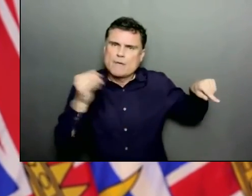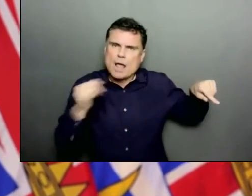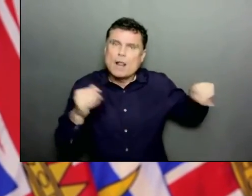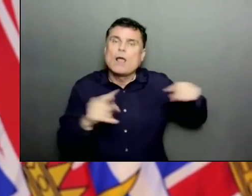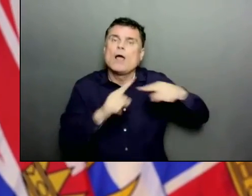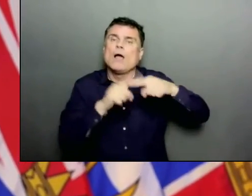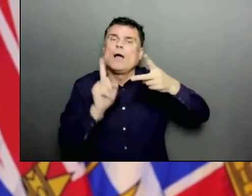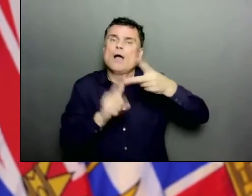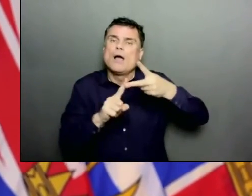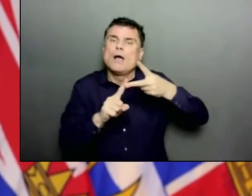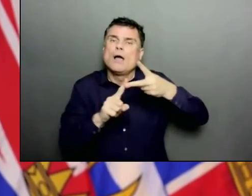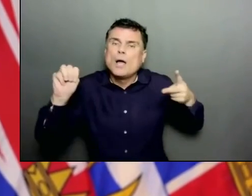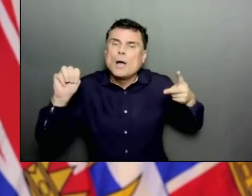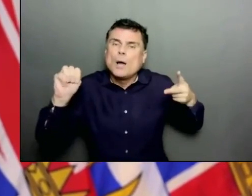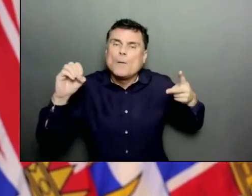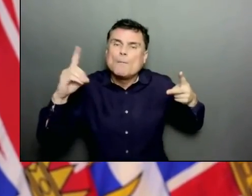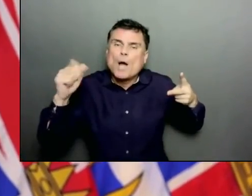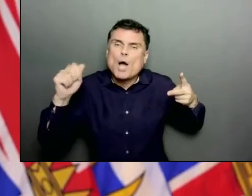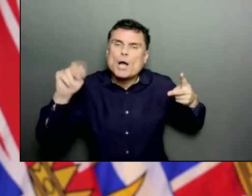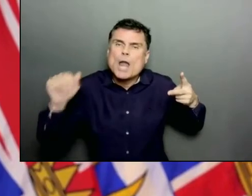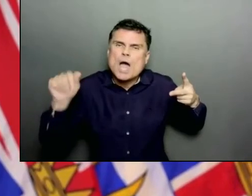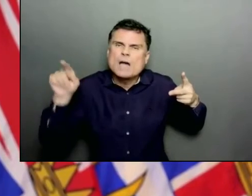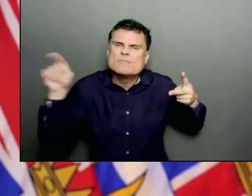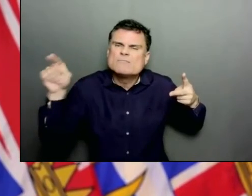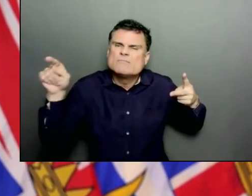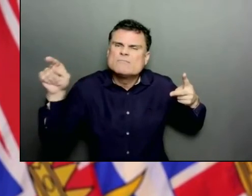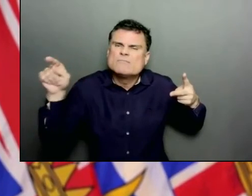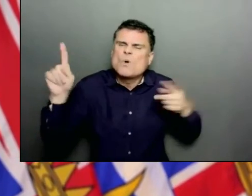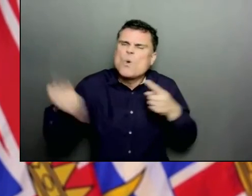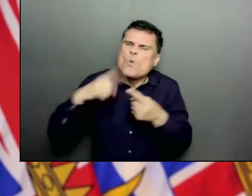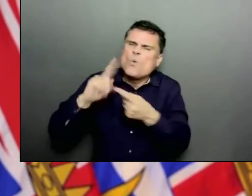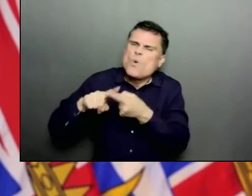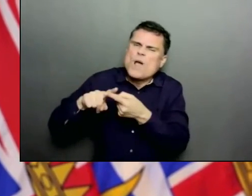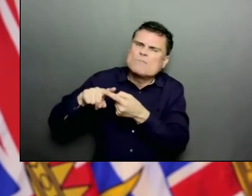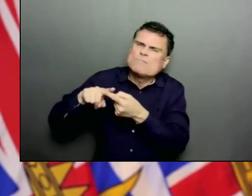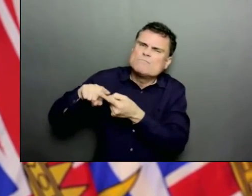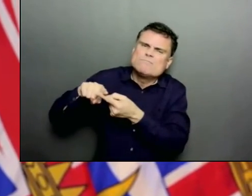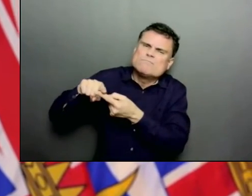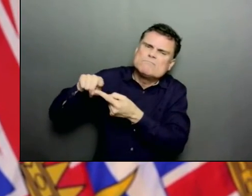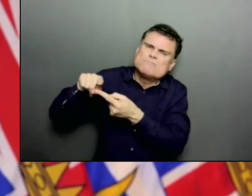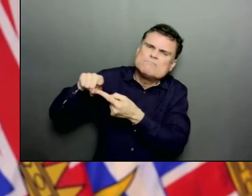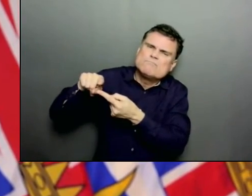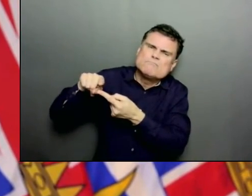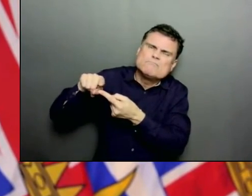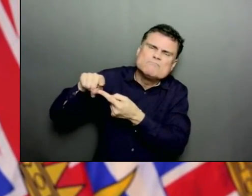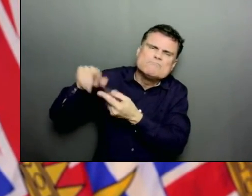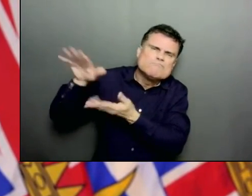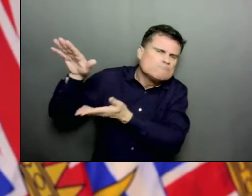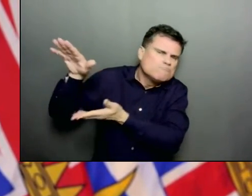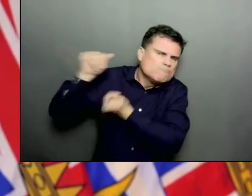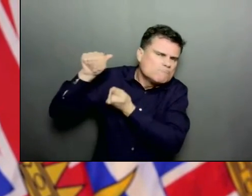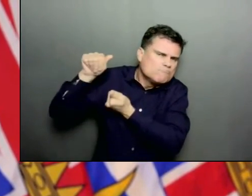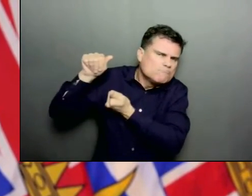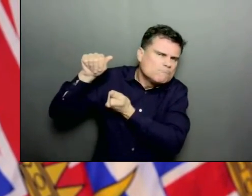long-term care homes an idea of when they might expect to get the Moderna vaccine?